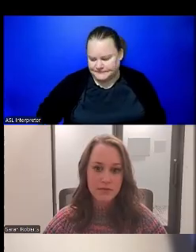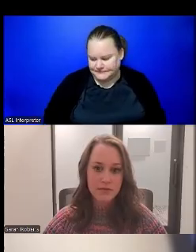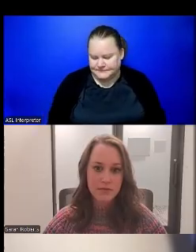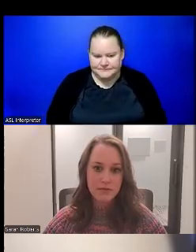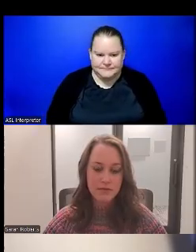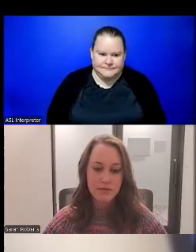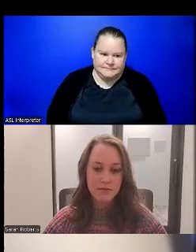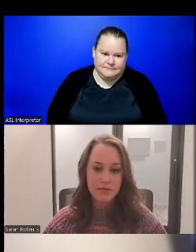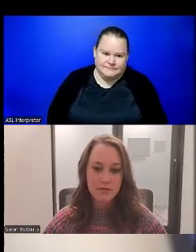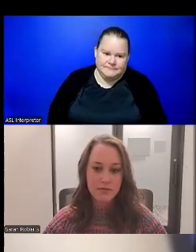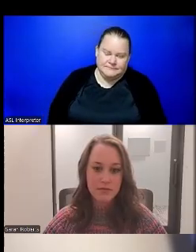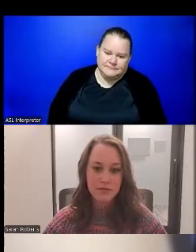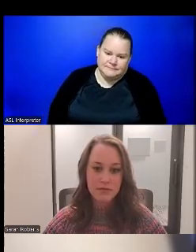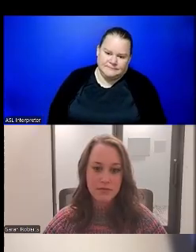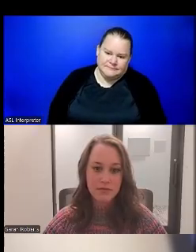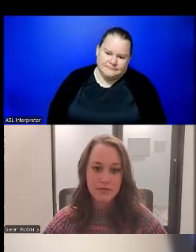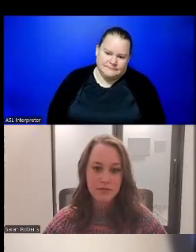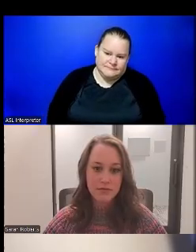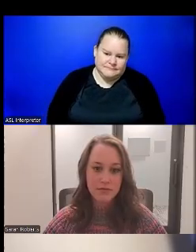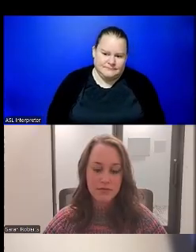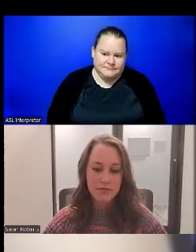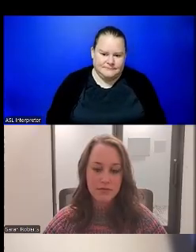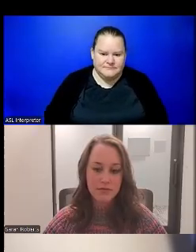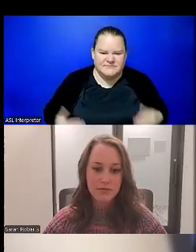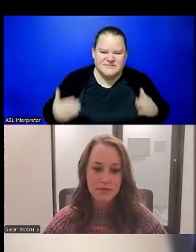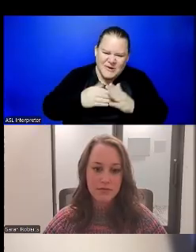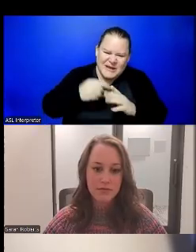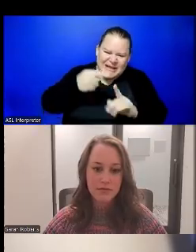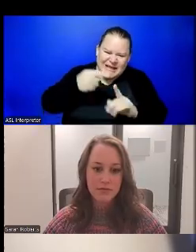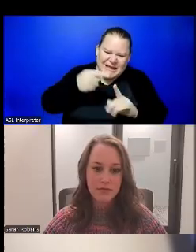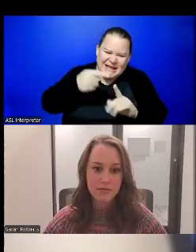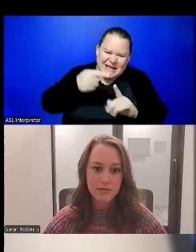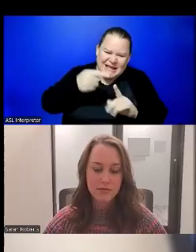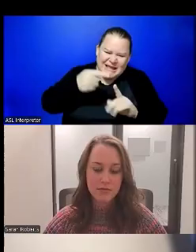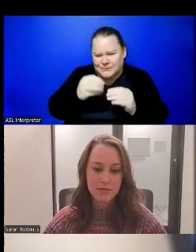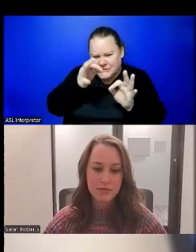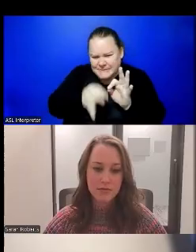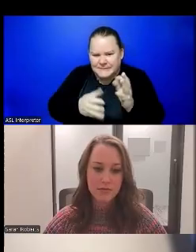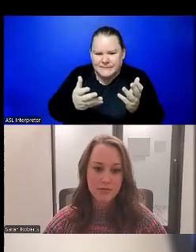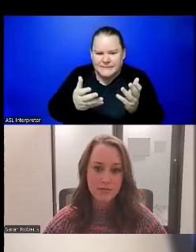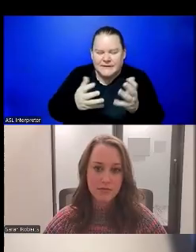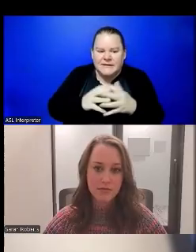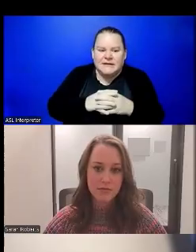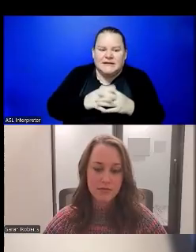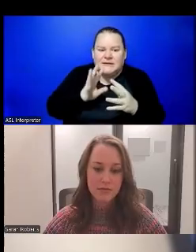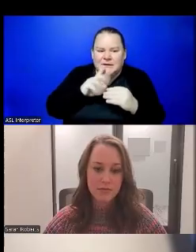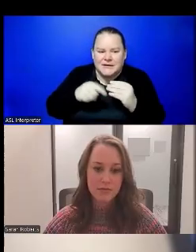So again, I think this one's a little more straightforward. It's something we kind of talked about by two to three months